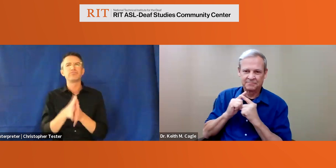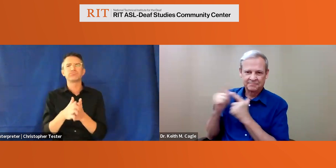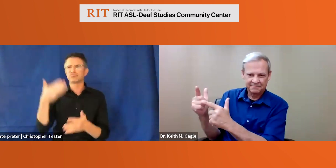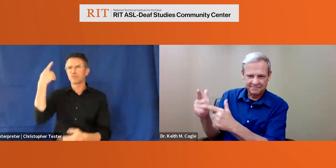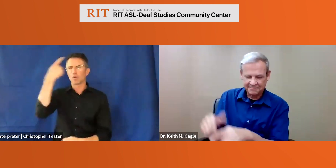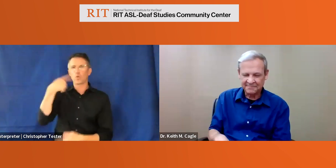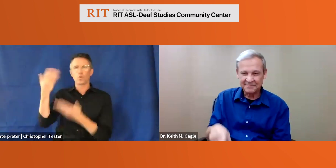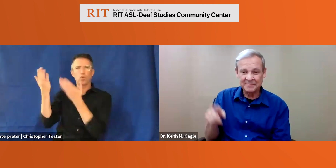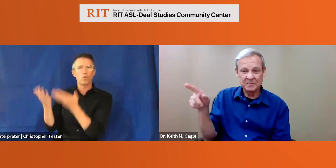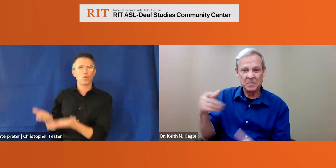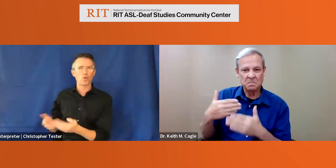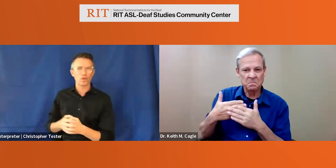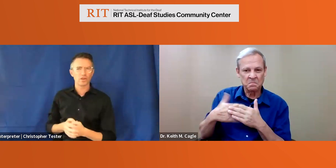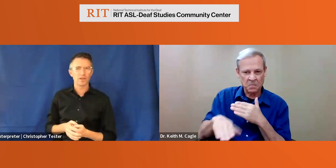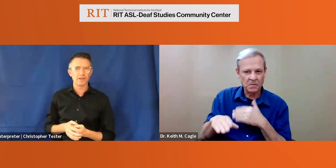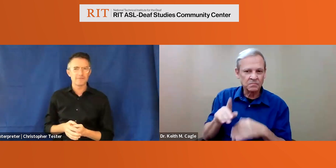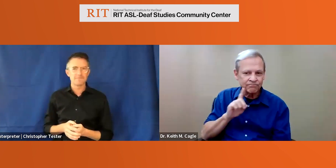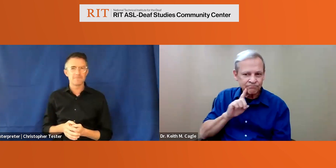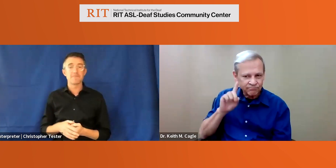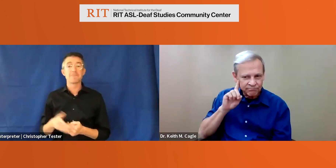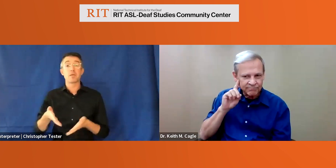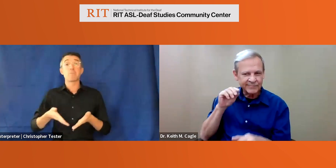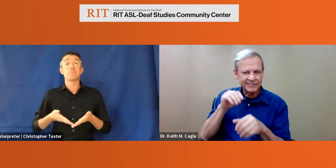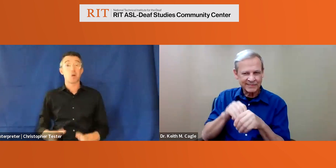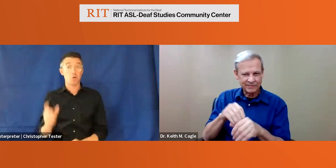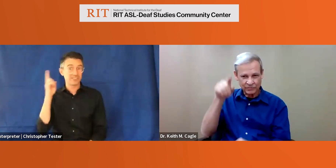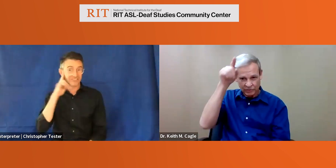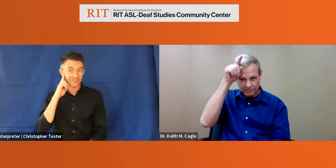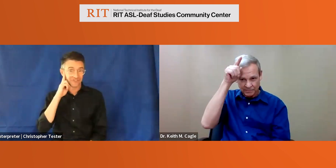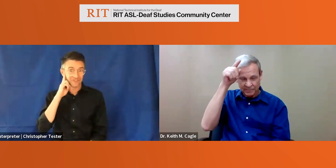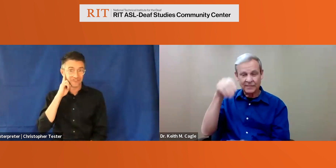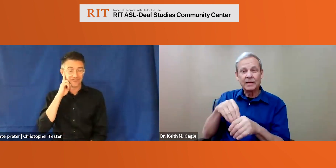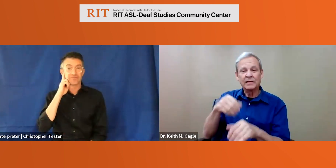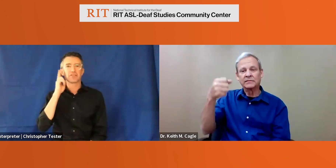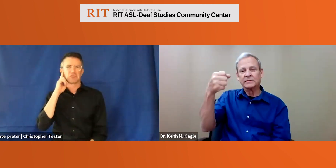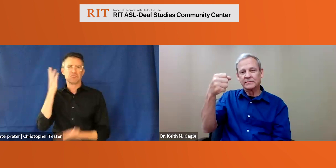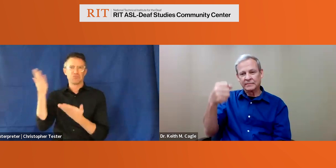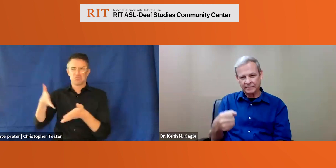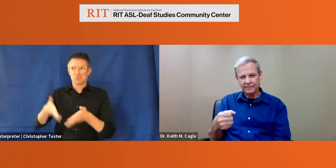I just want to provide a few background details and then we'll turn it over to Andreas.